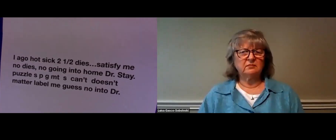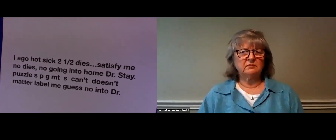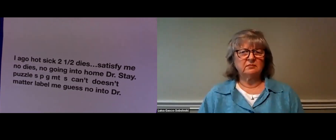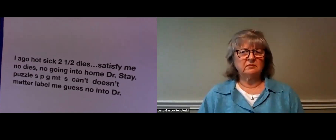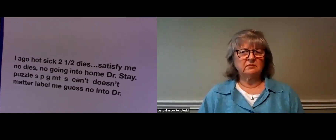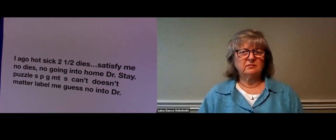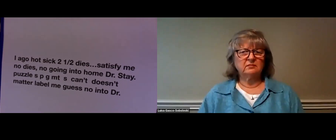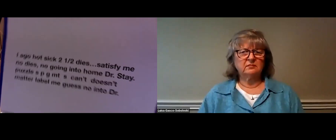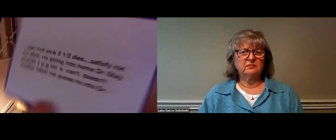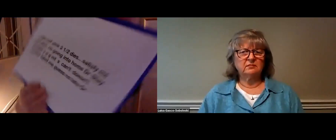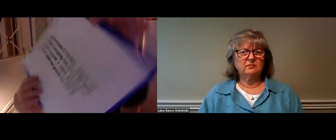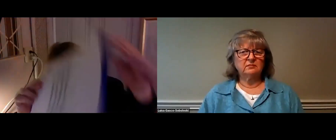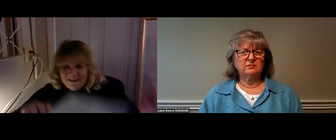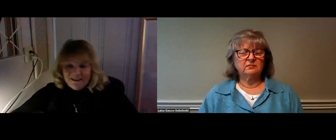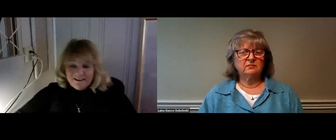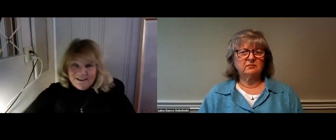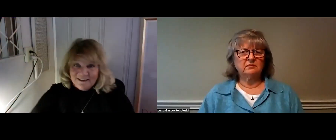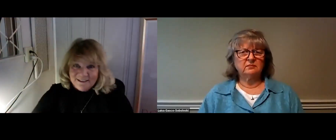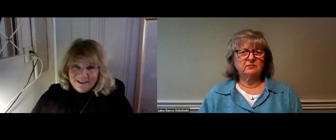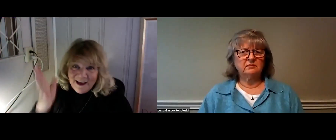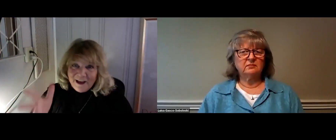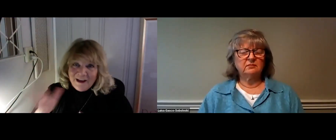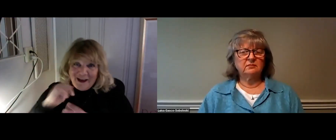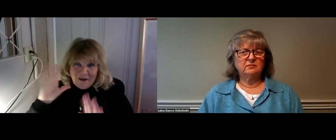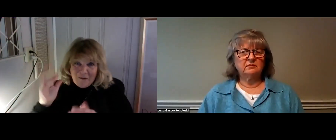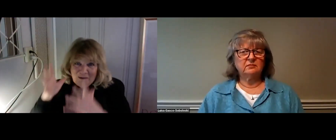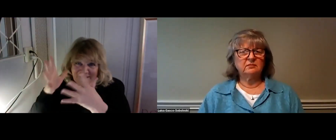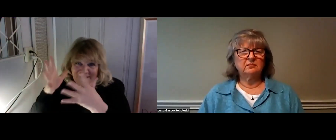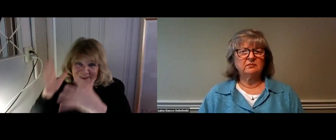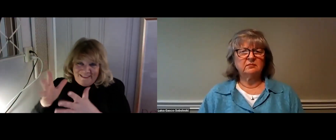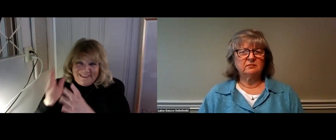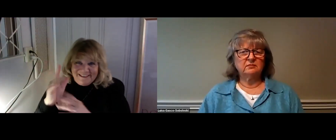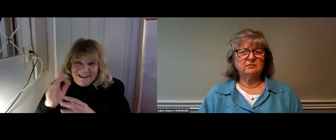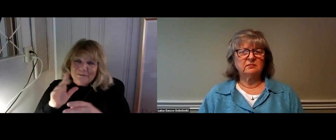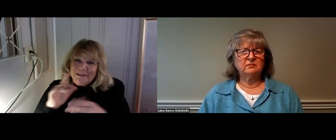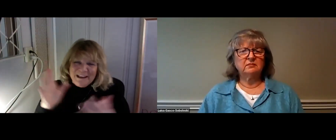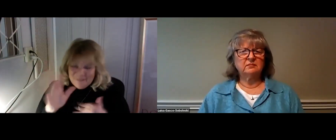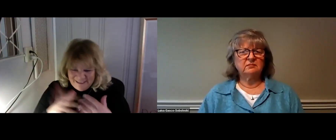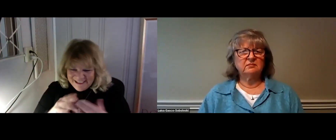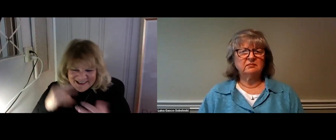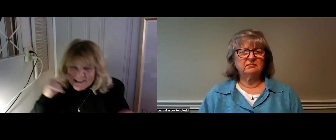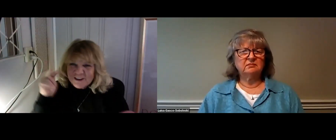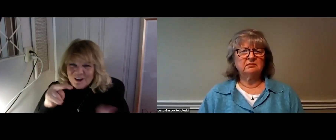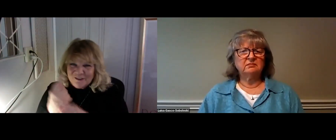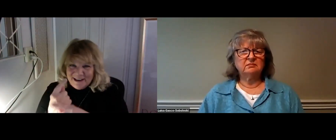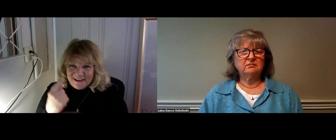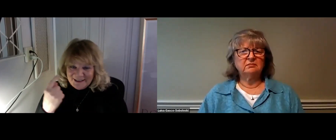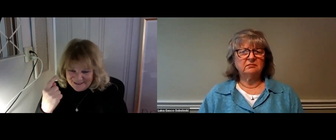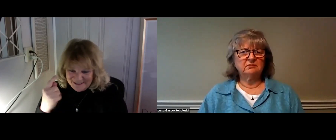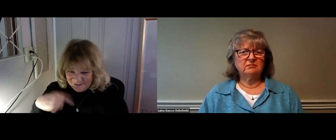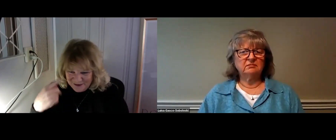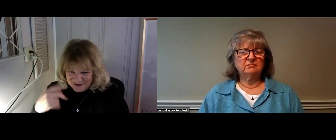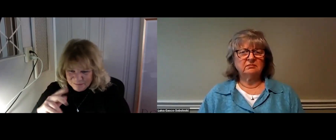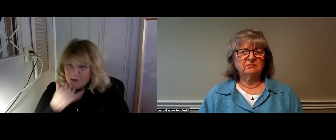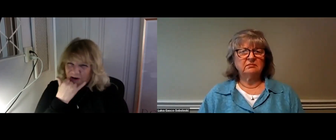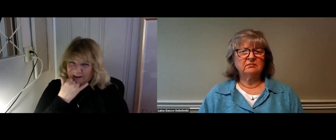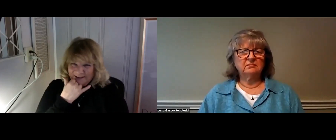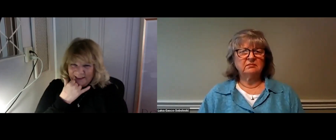I hope I left that there long enough, but anyway, that doesn't look right, it looks wrong.